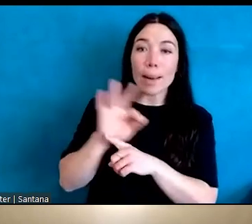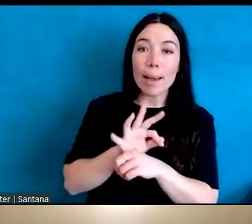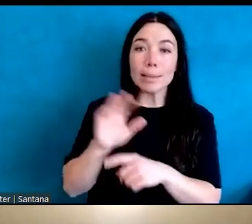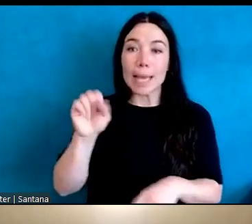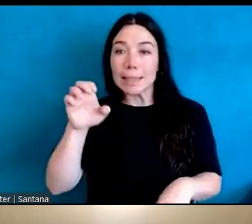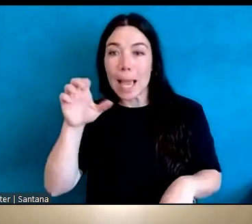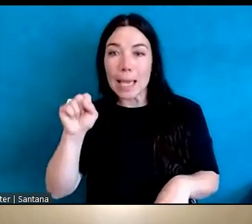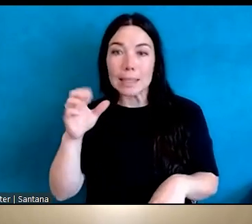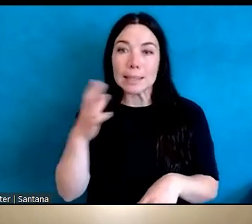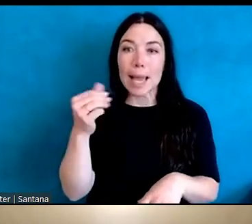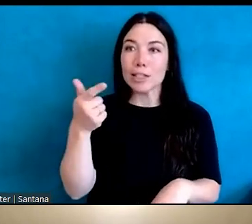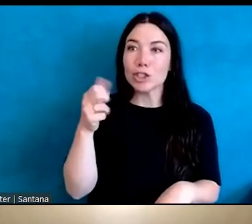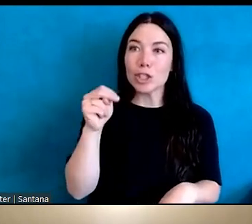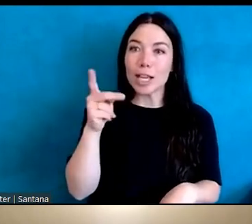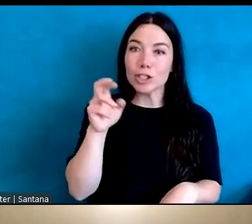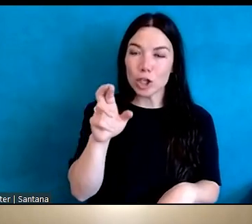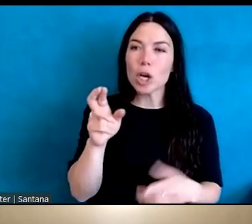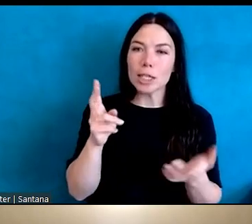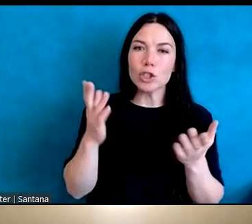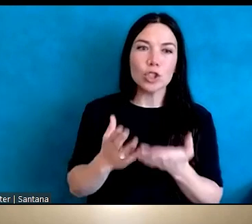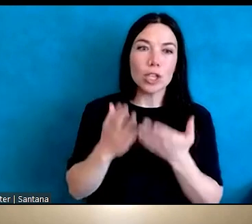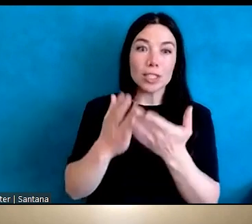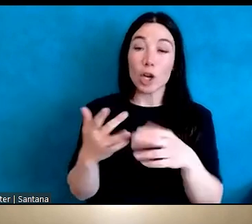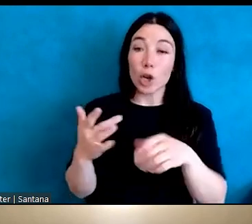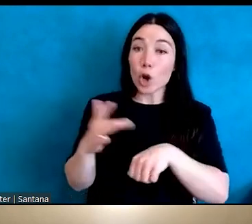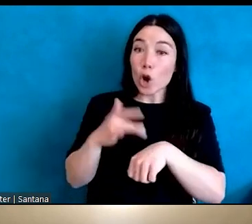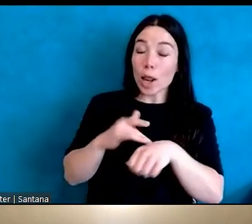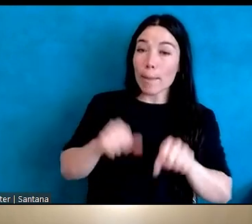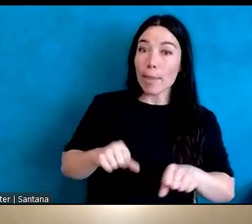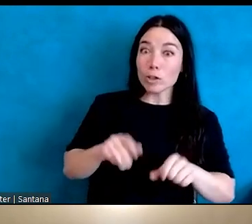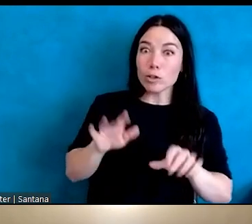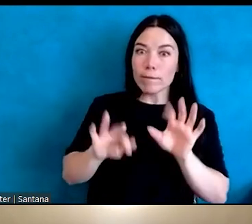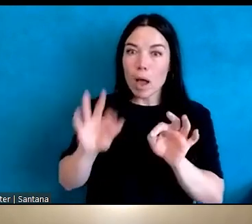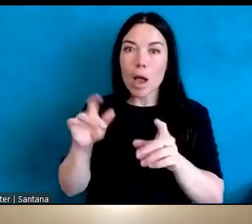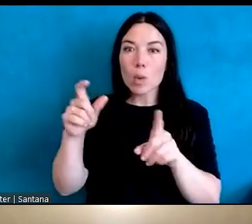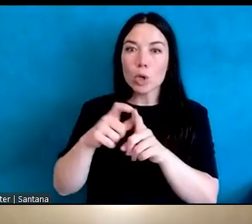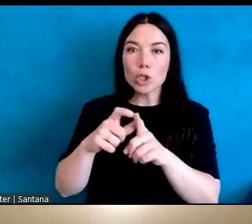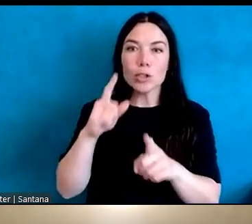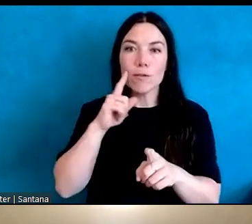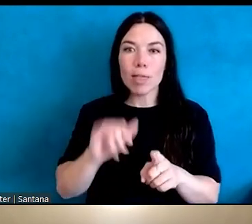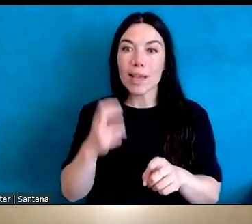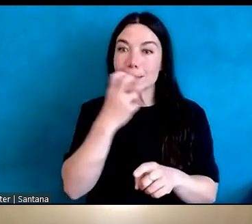suggesting that an early capacity to find words in the speech stream aids in building the vocabulary.